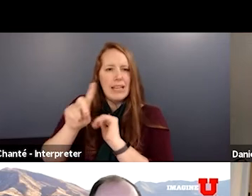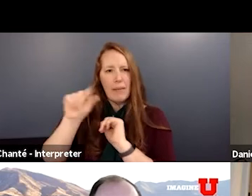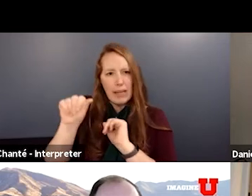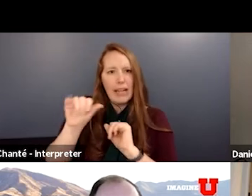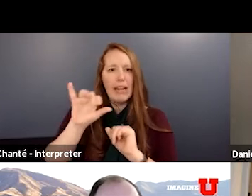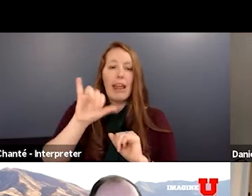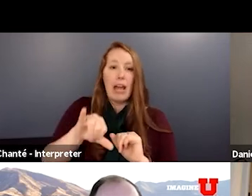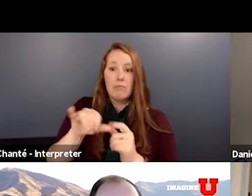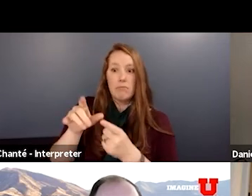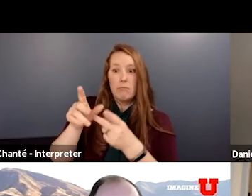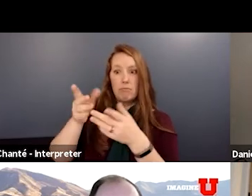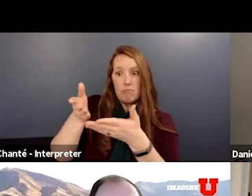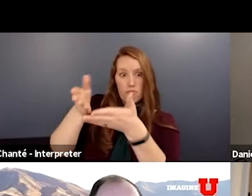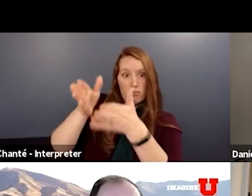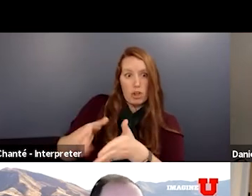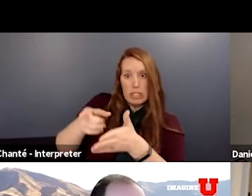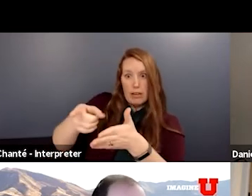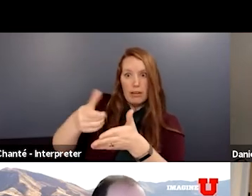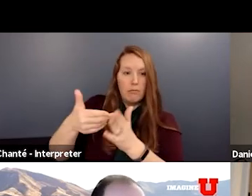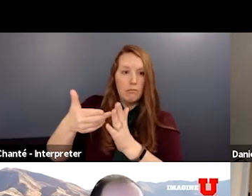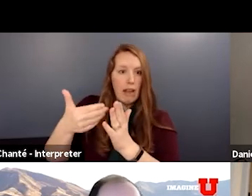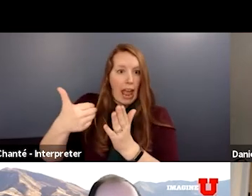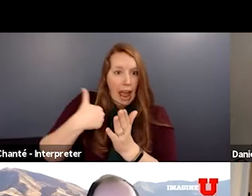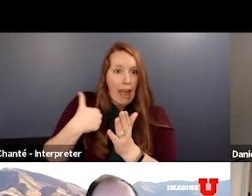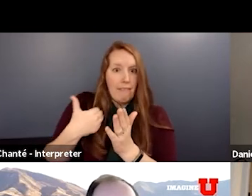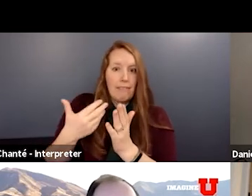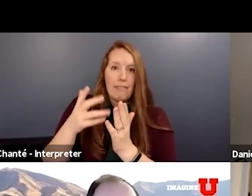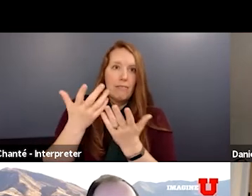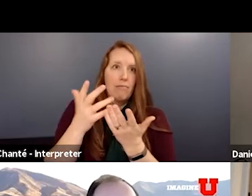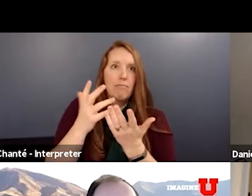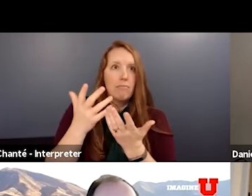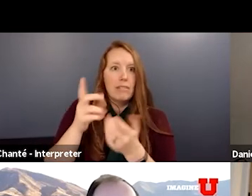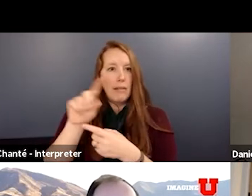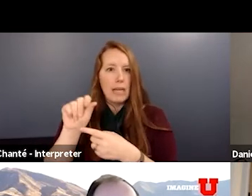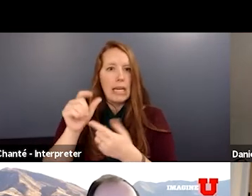had a diverse background or a member of a marginalized population.